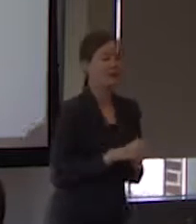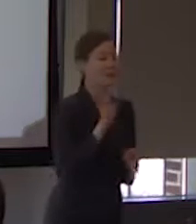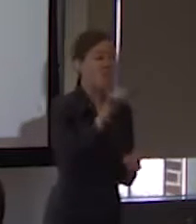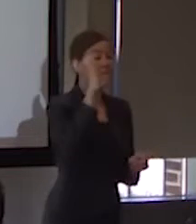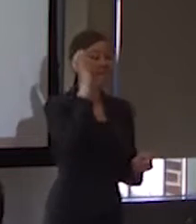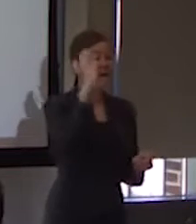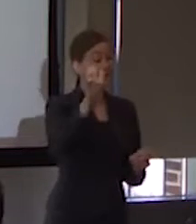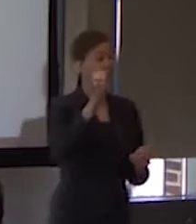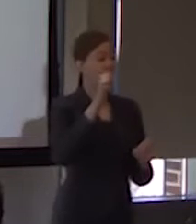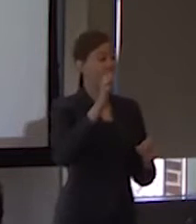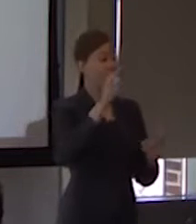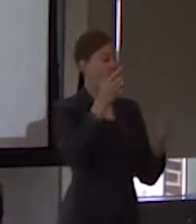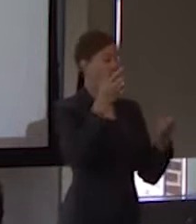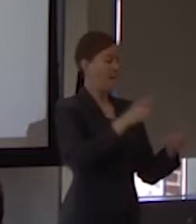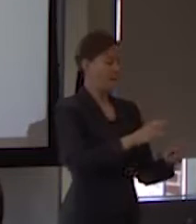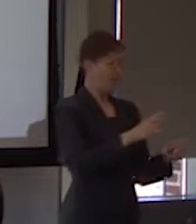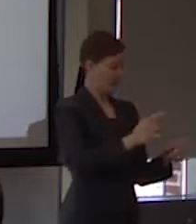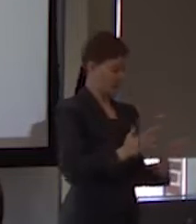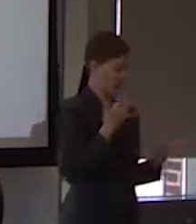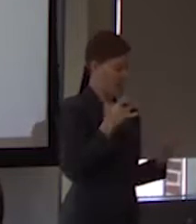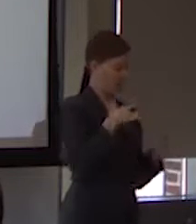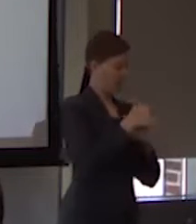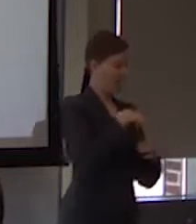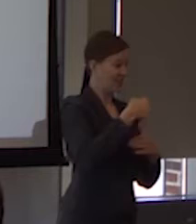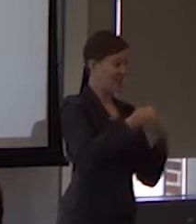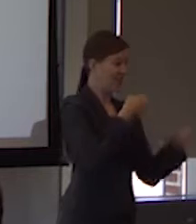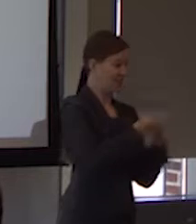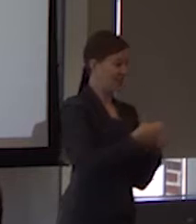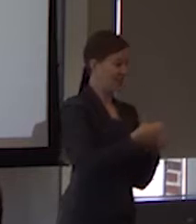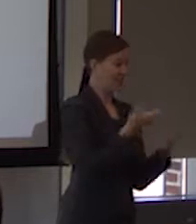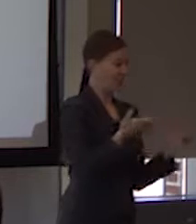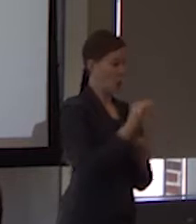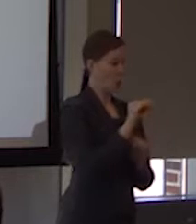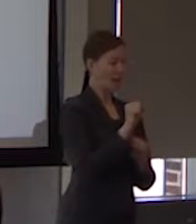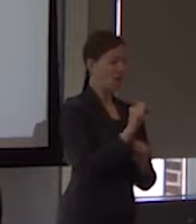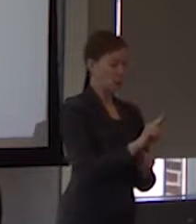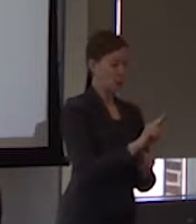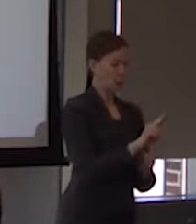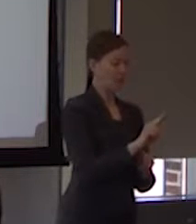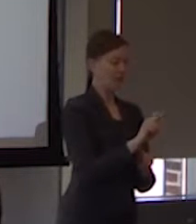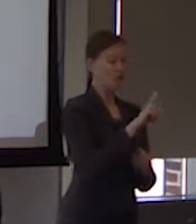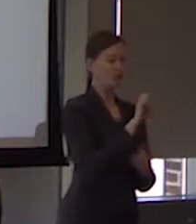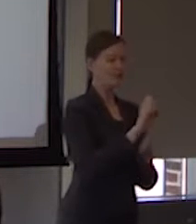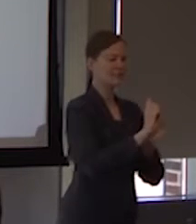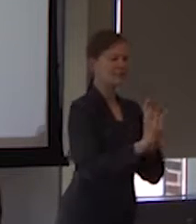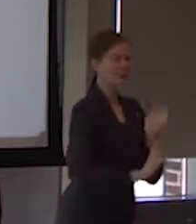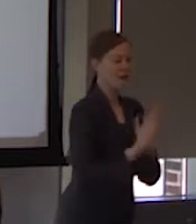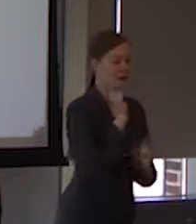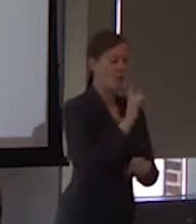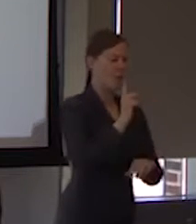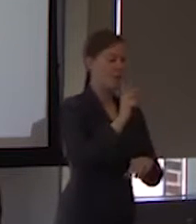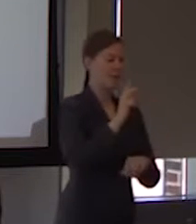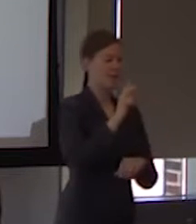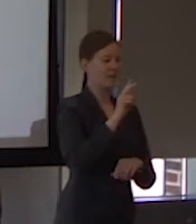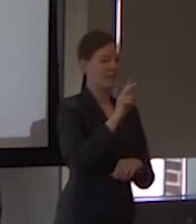through an event earlier in the year, here at Oceal. Where it's a redesign of the nationwide paratransit system.